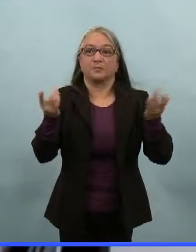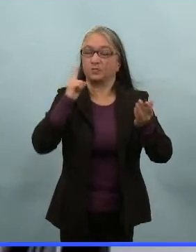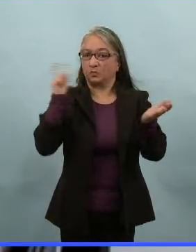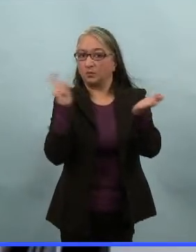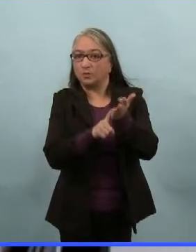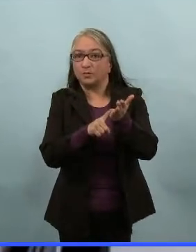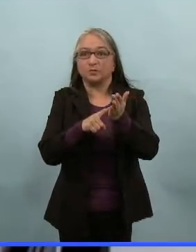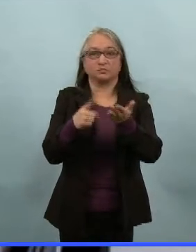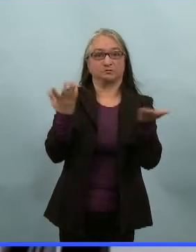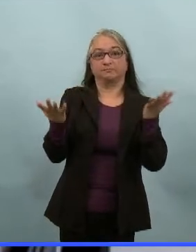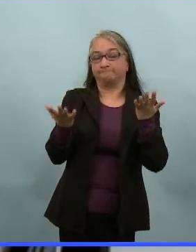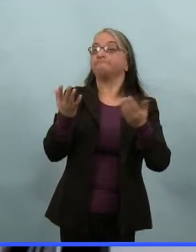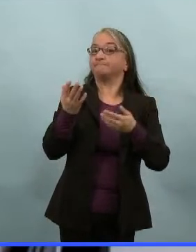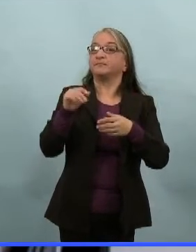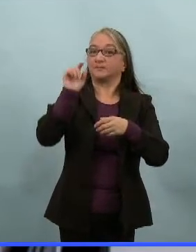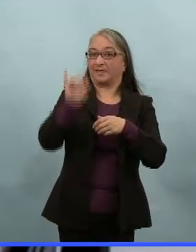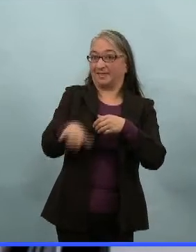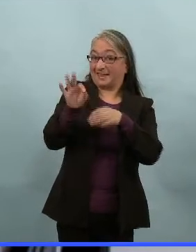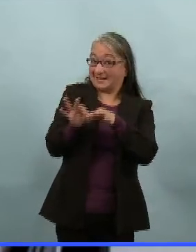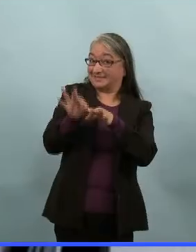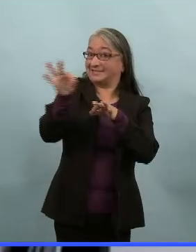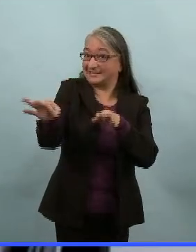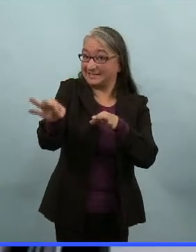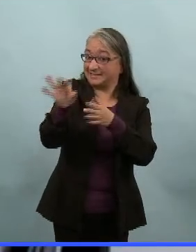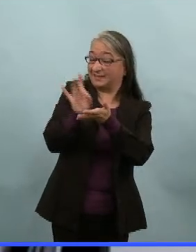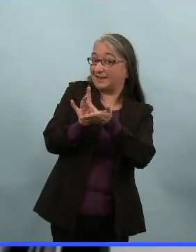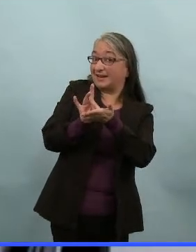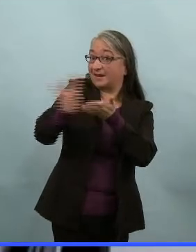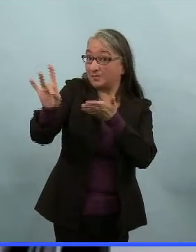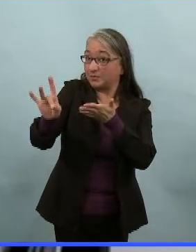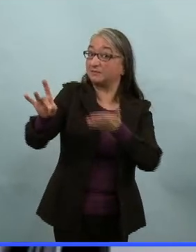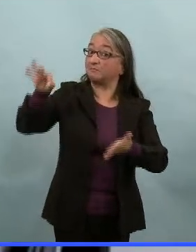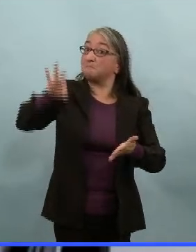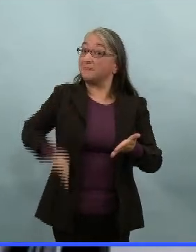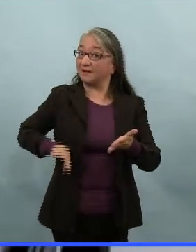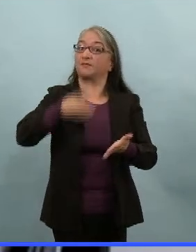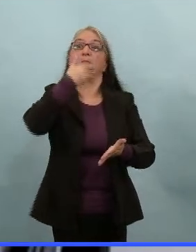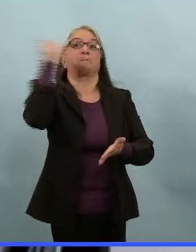continues to be higher than the benefit that kids might get from an earlier boost to their